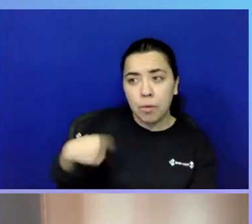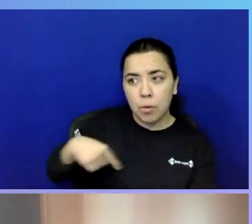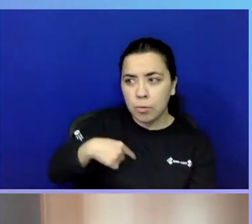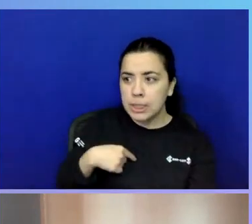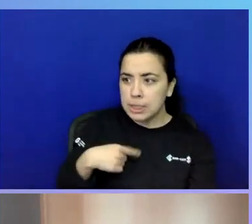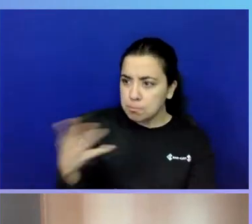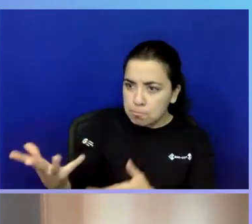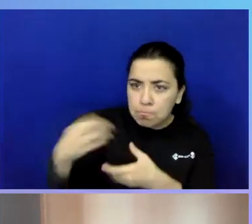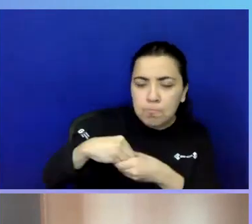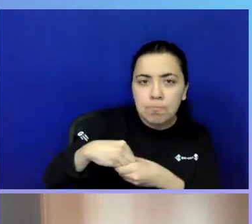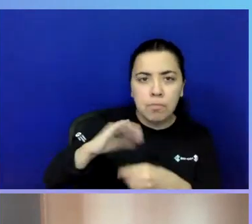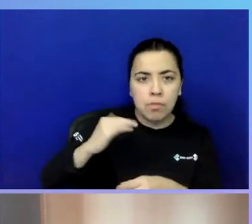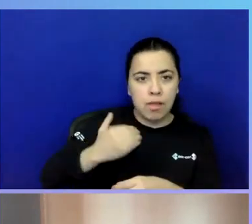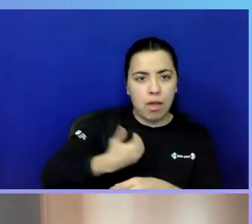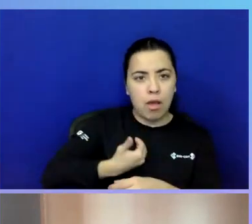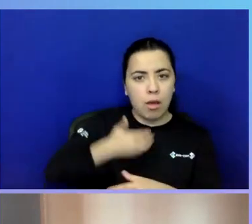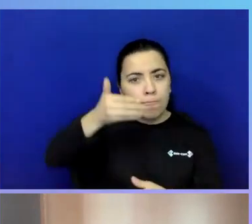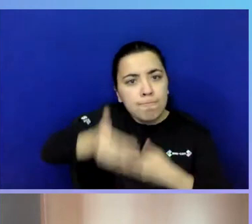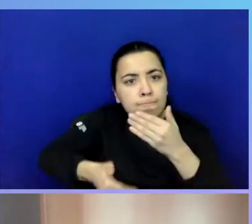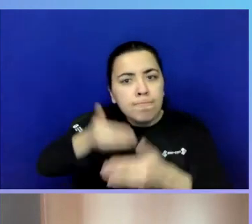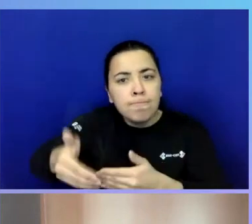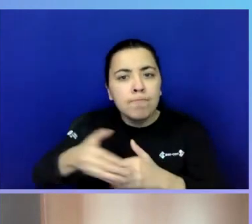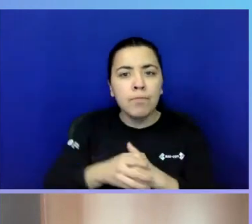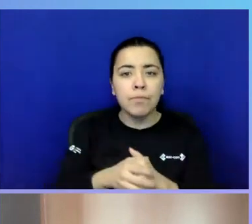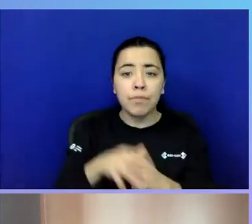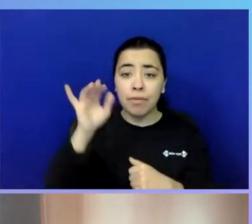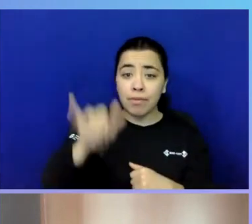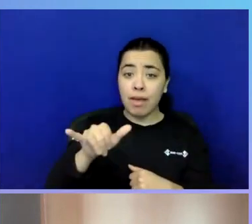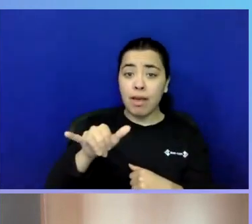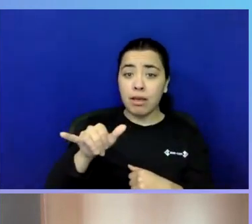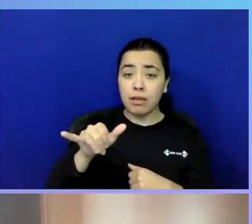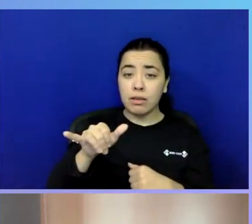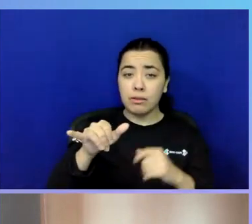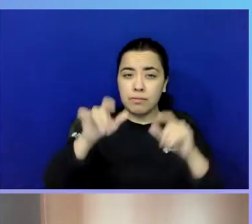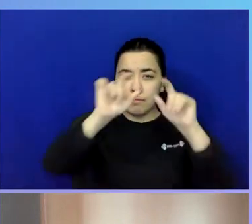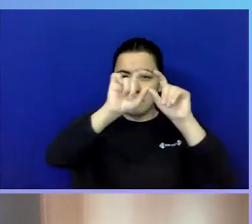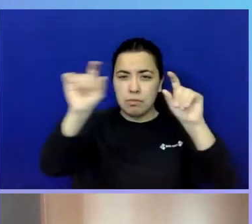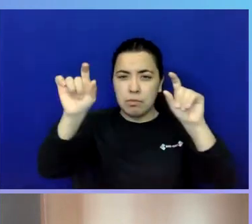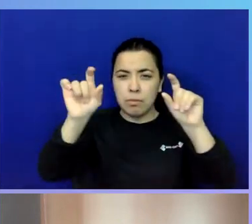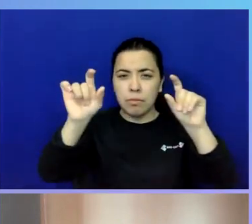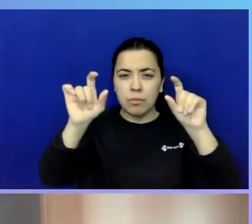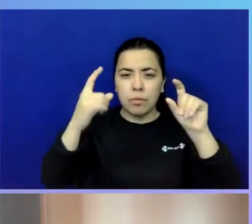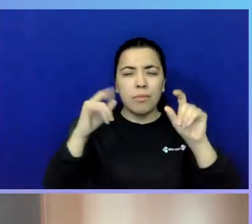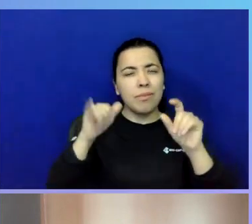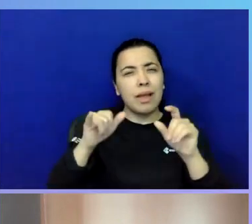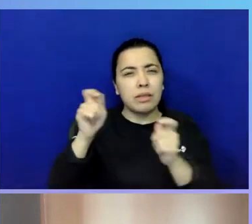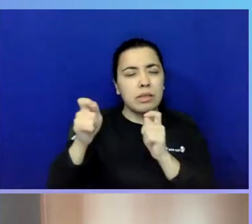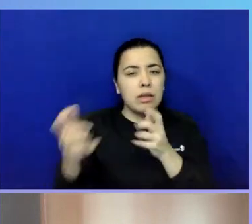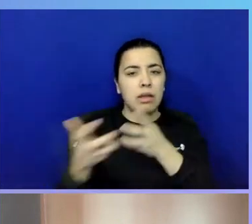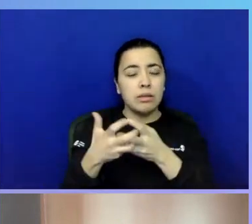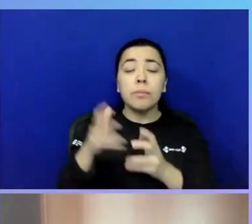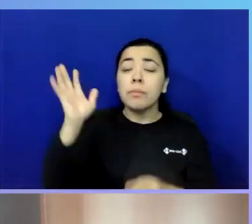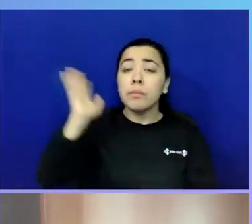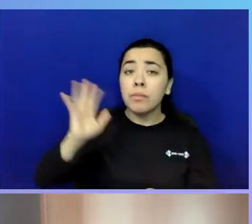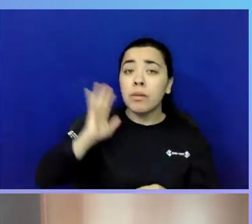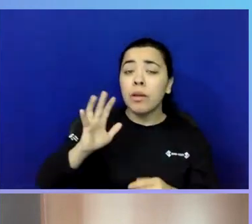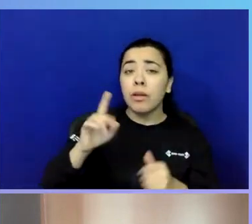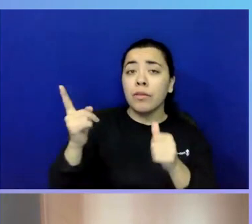noticed that while we had a screen reader readout implemented for the first two steps, we have shipping and